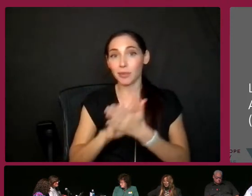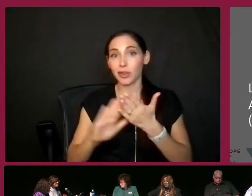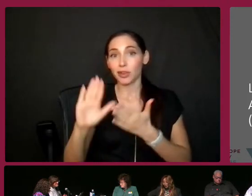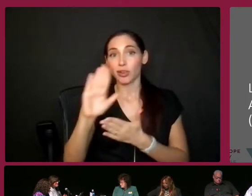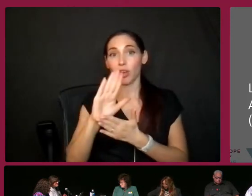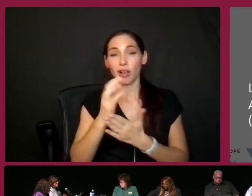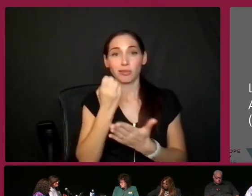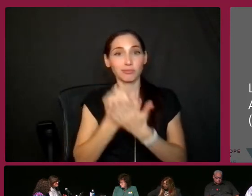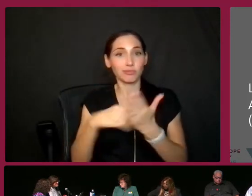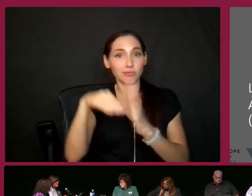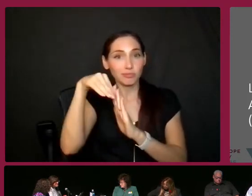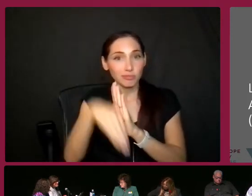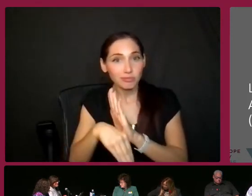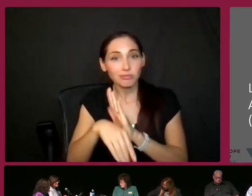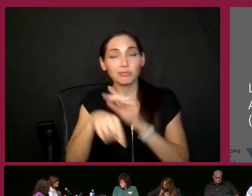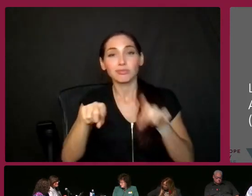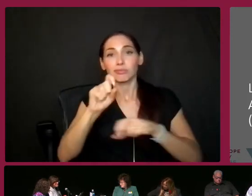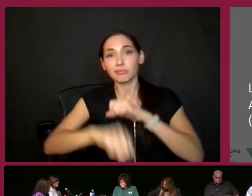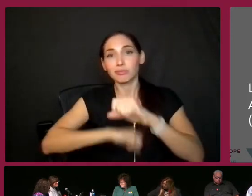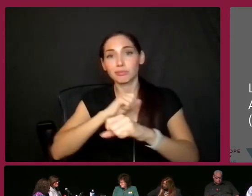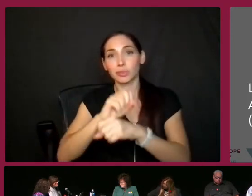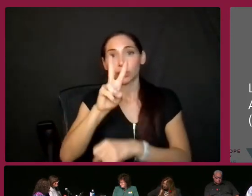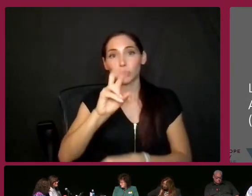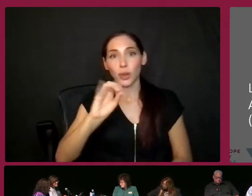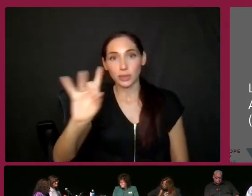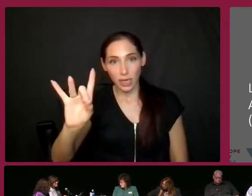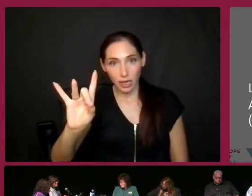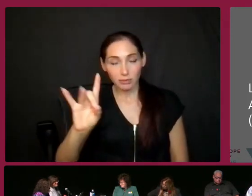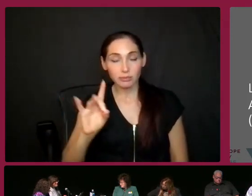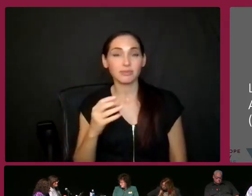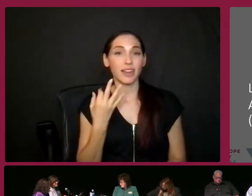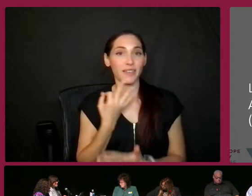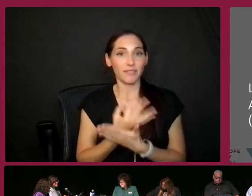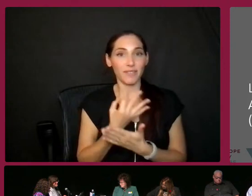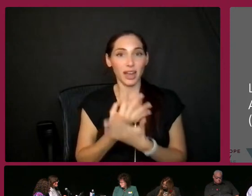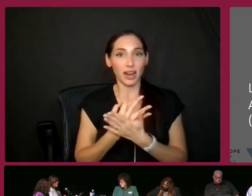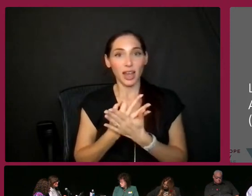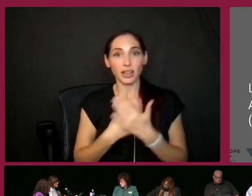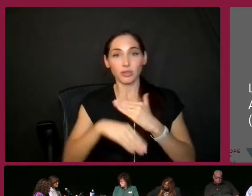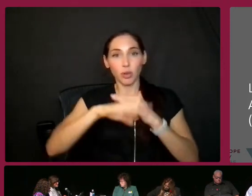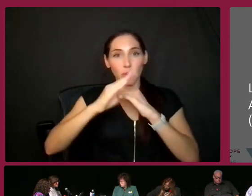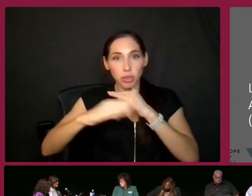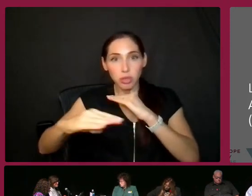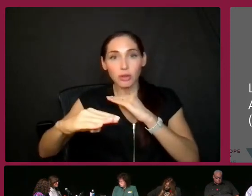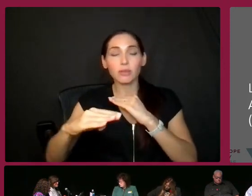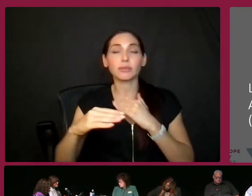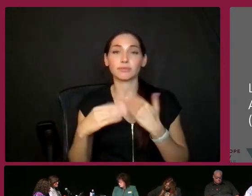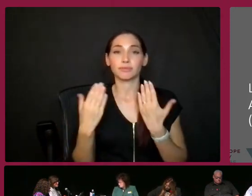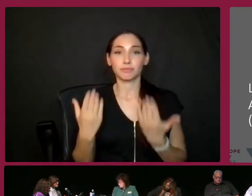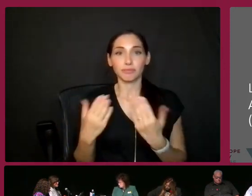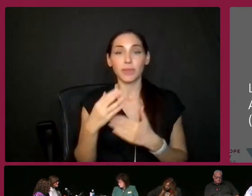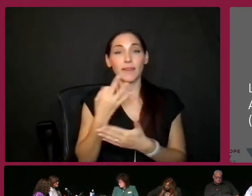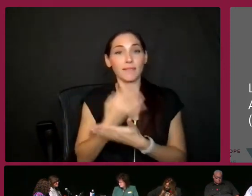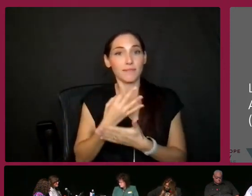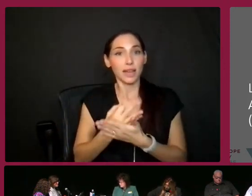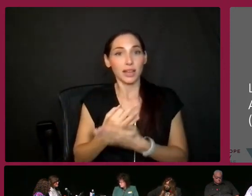of 2008, financial uncertainty, fiscal rebuilding, passage